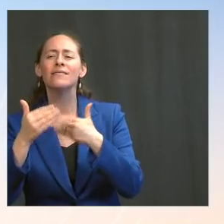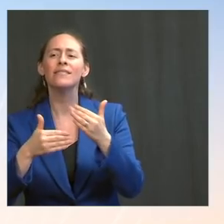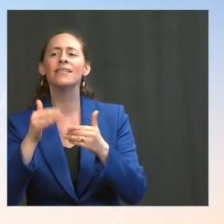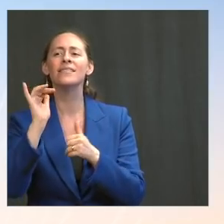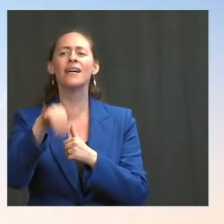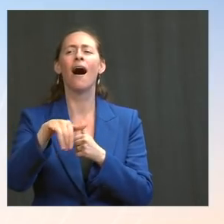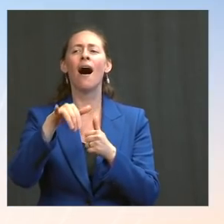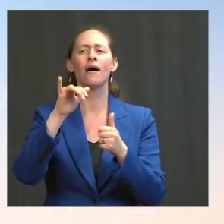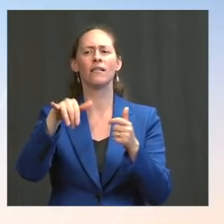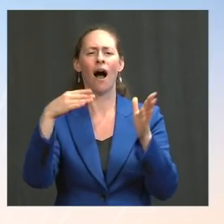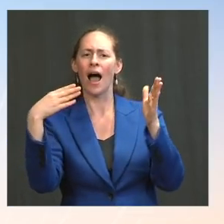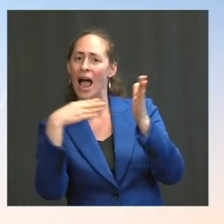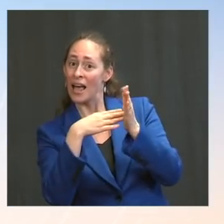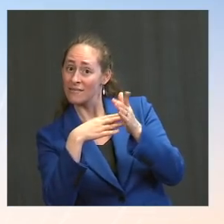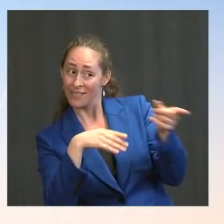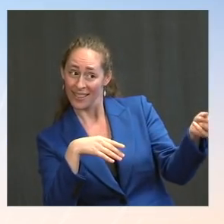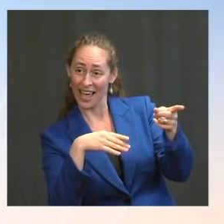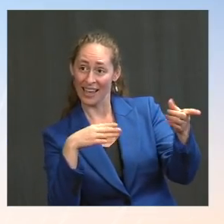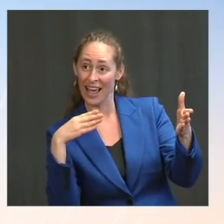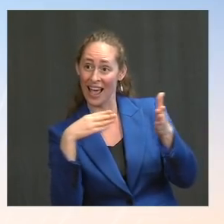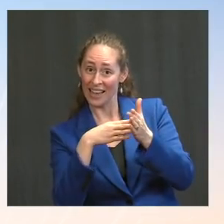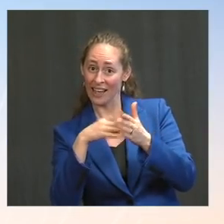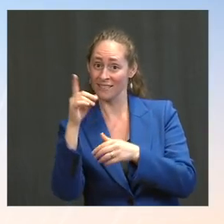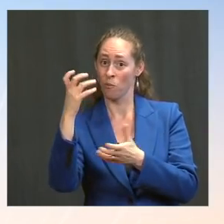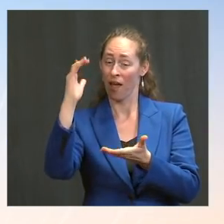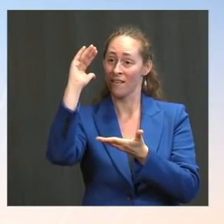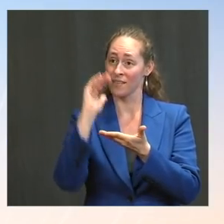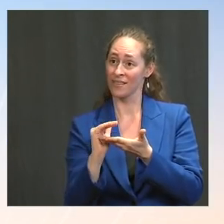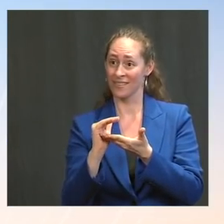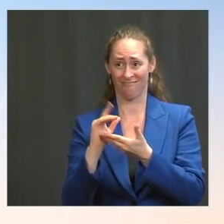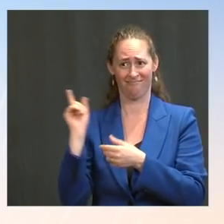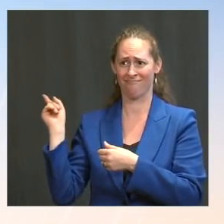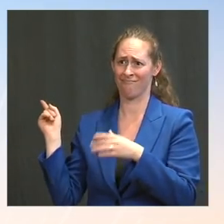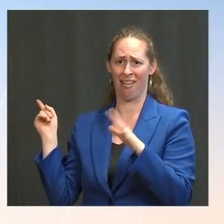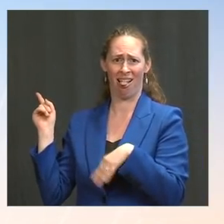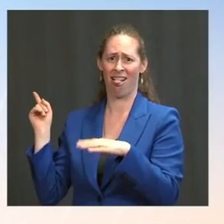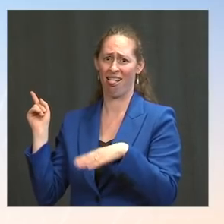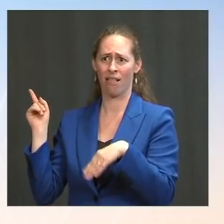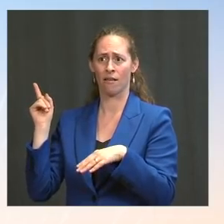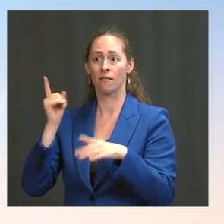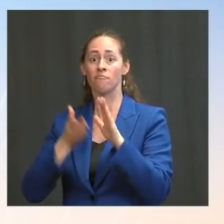And the President ran on, most importantly -- did not run on defunding the police. He's always opposed defunding the police.